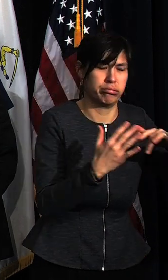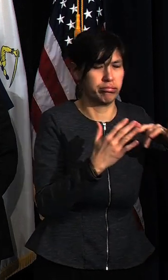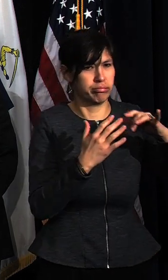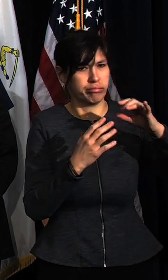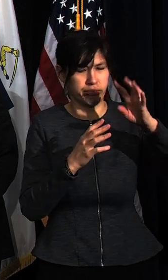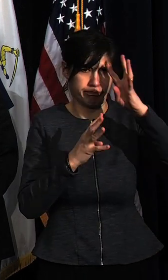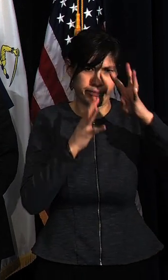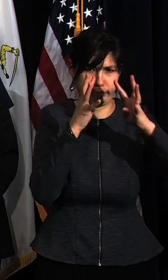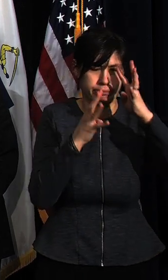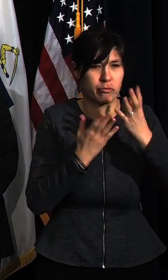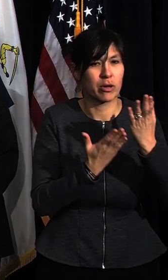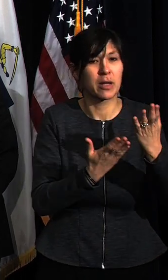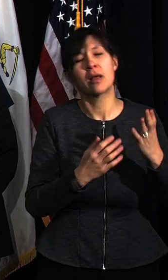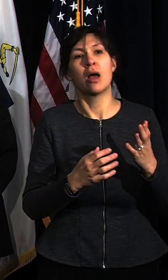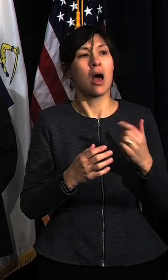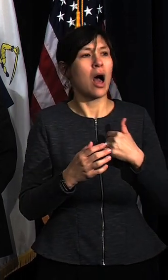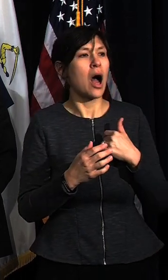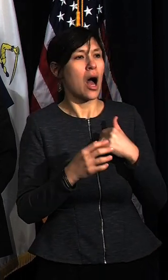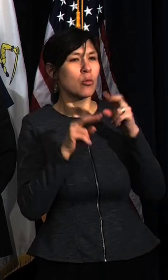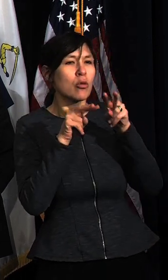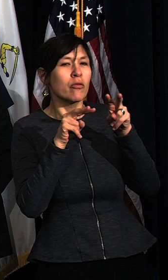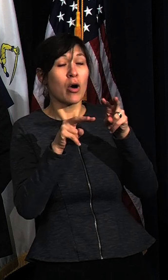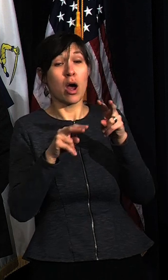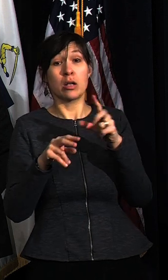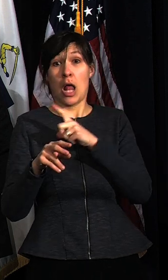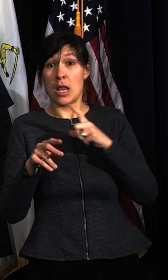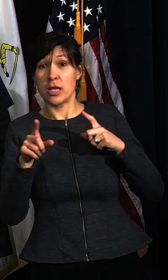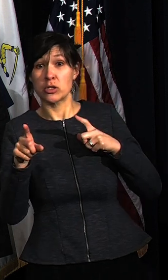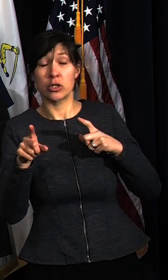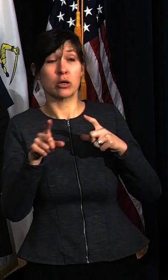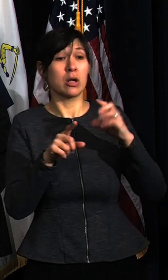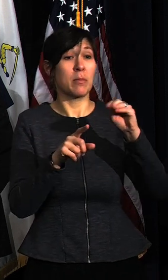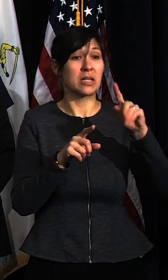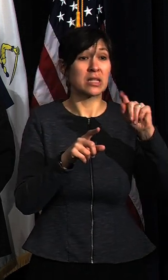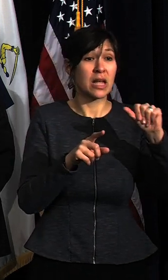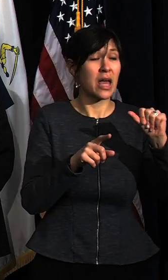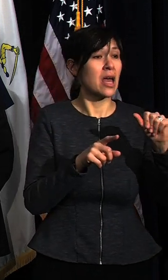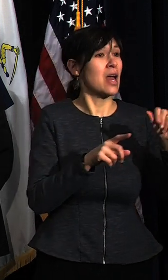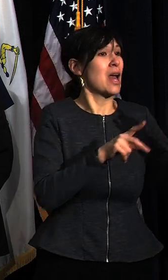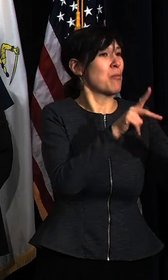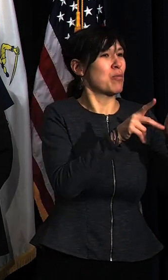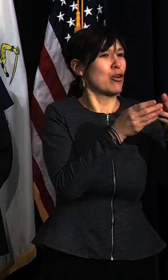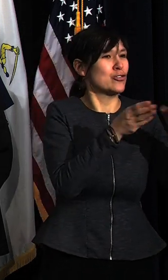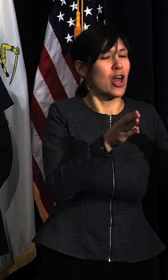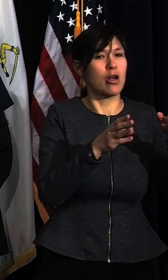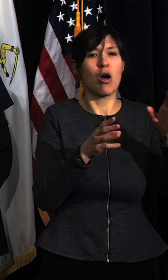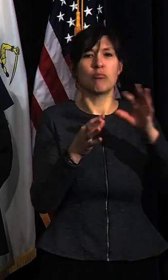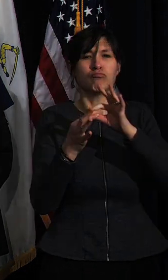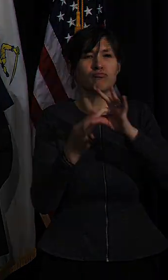legislature, the folks at the T, and the public, to turn these very necessary reforms into reality.